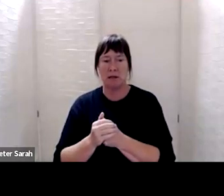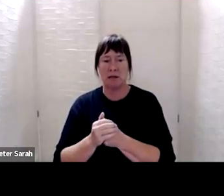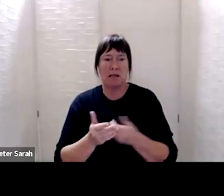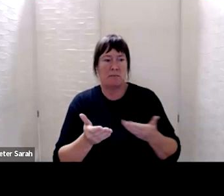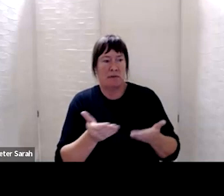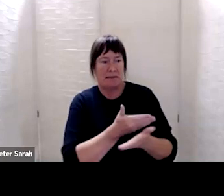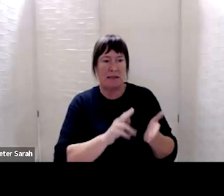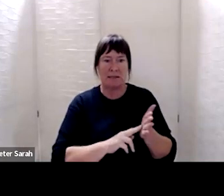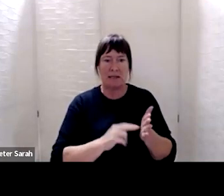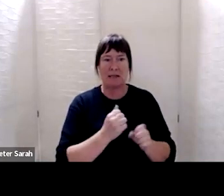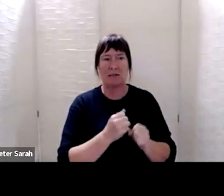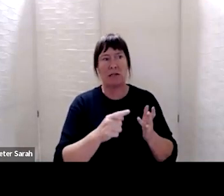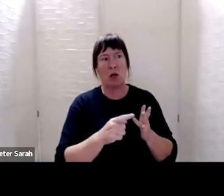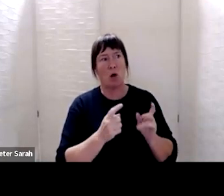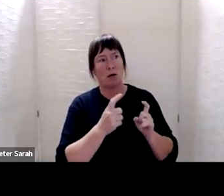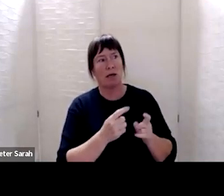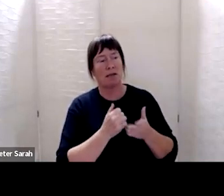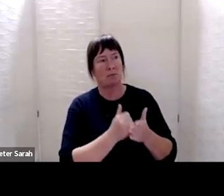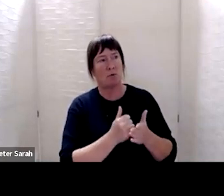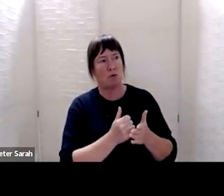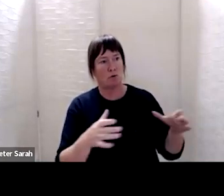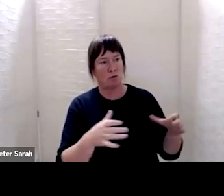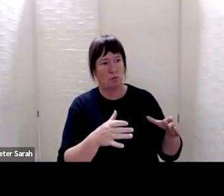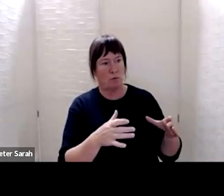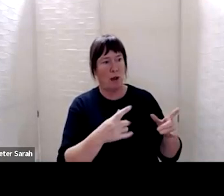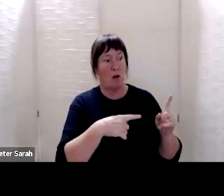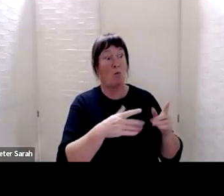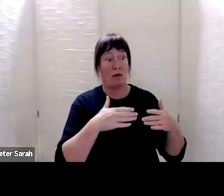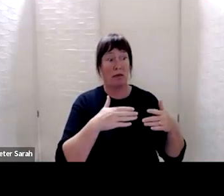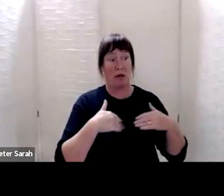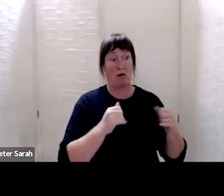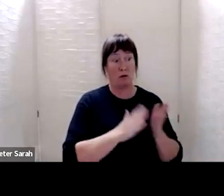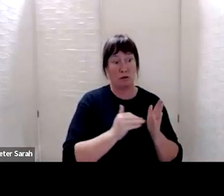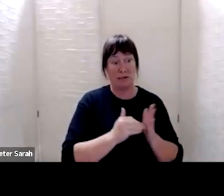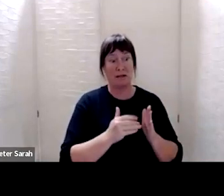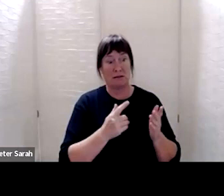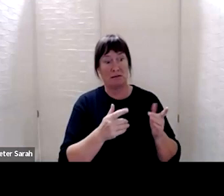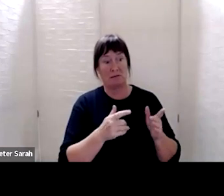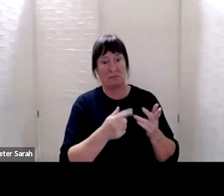Support Solutions Group with Whaikaha and Te Whatu Ora, is that family/whānau carers have very low wellbeing